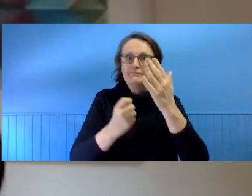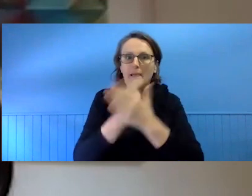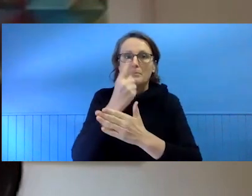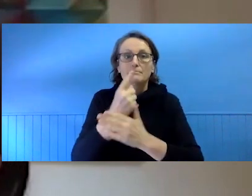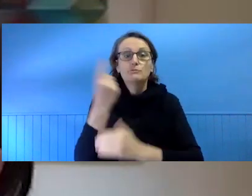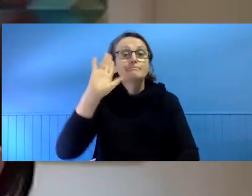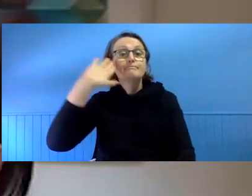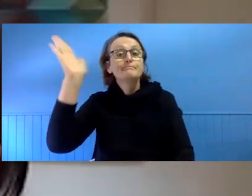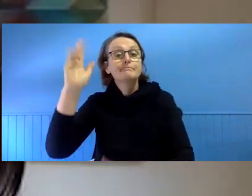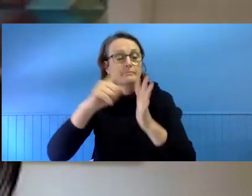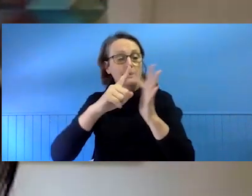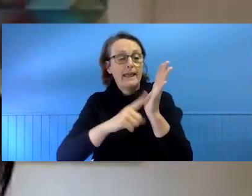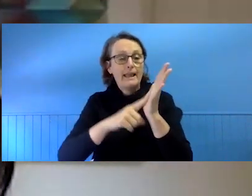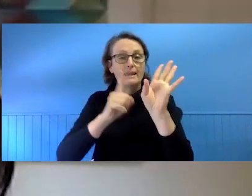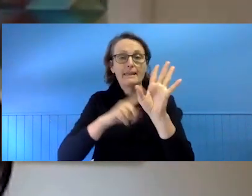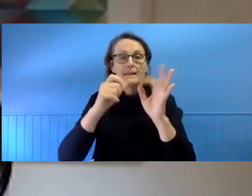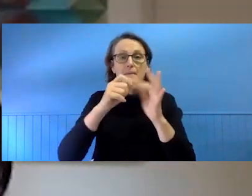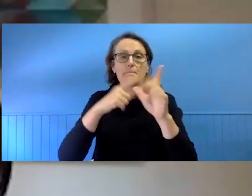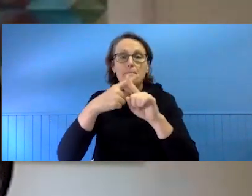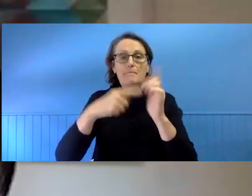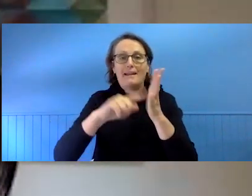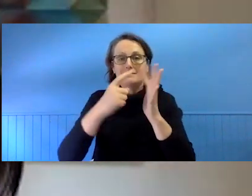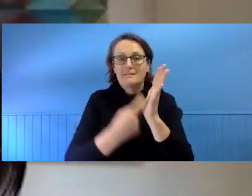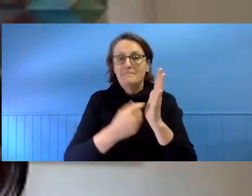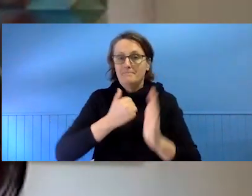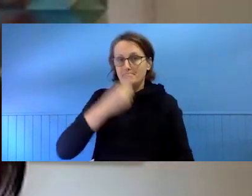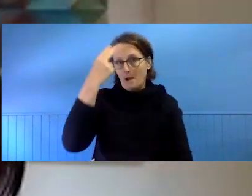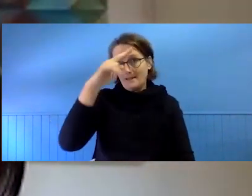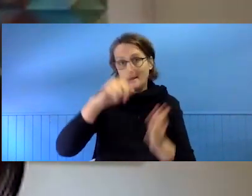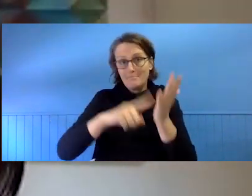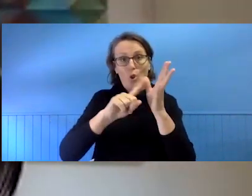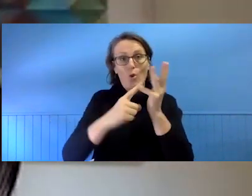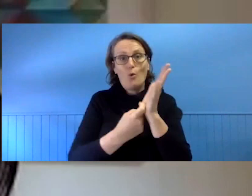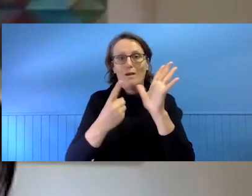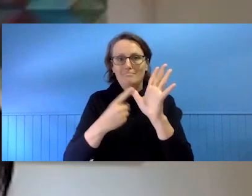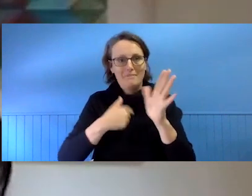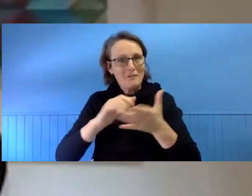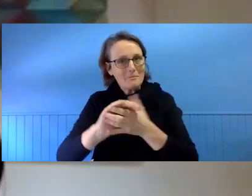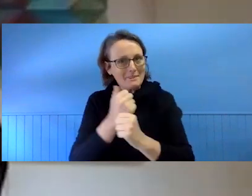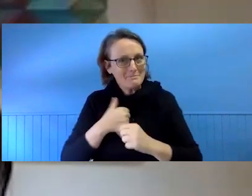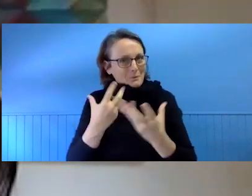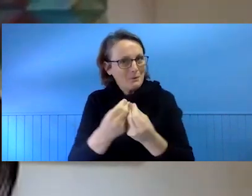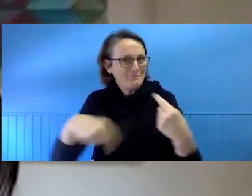My name is Laura it's a pleasure to be with you for what are a very valuable session.